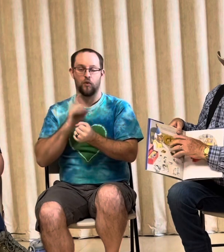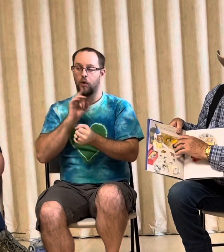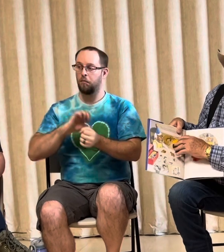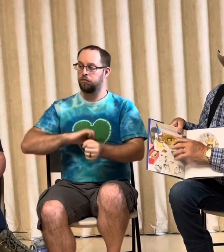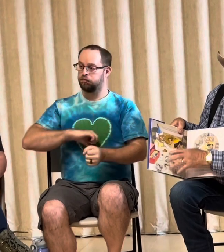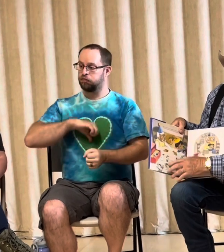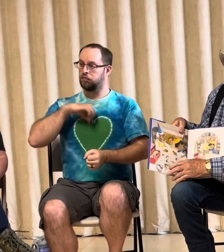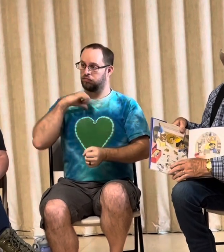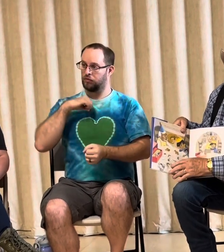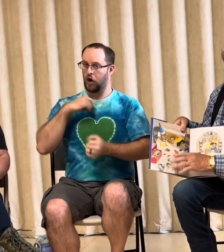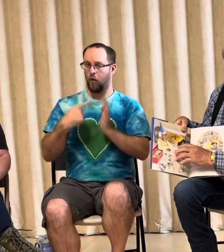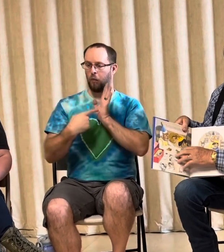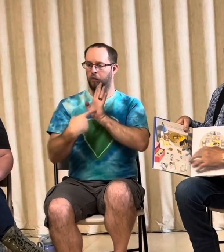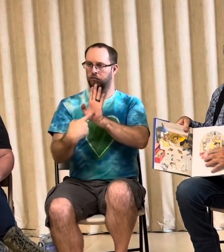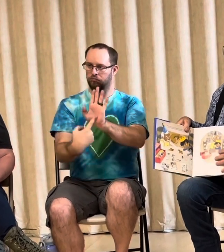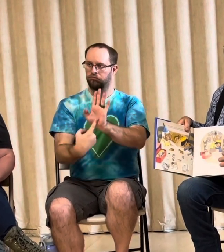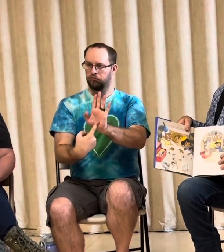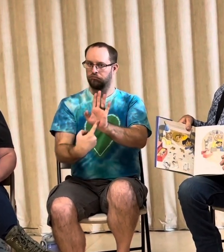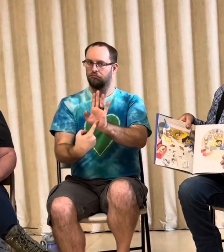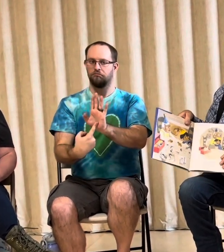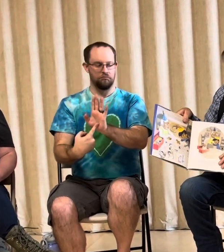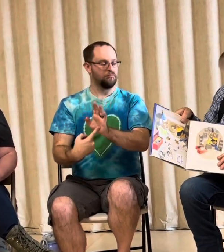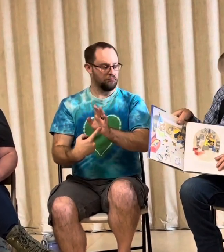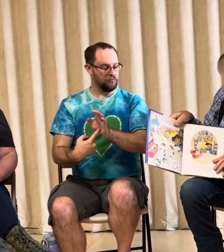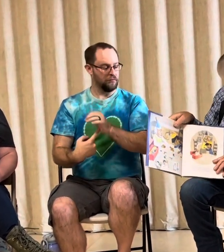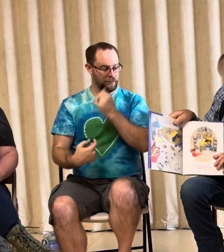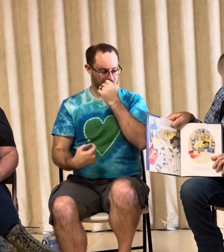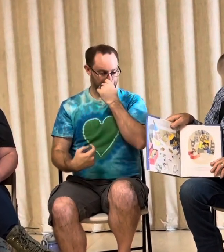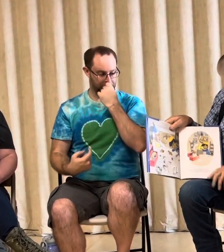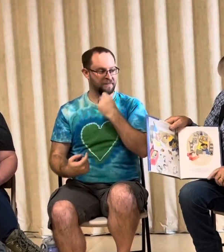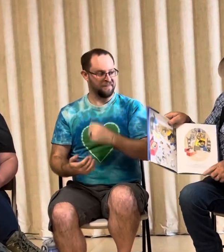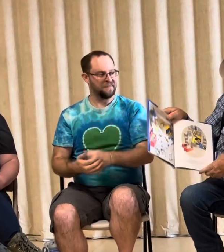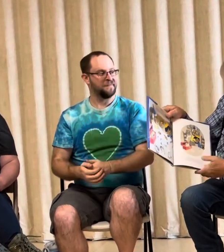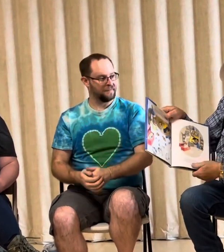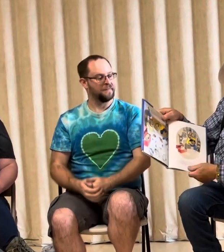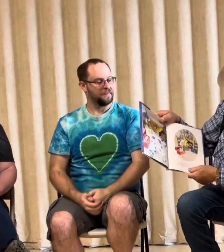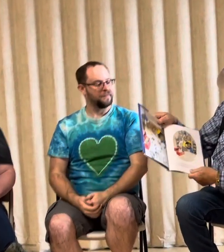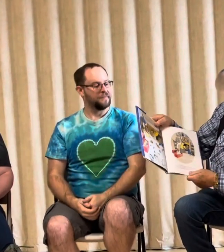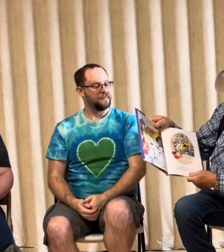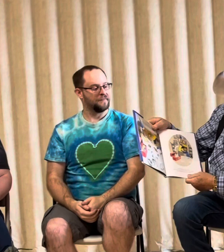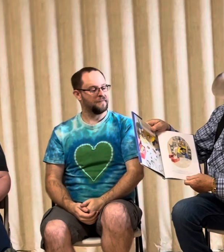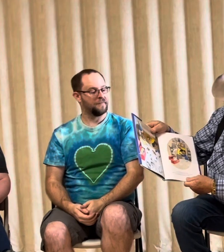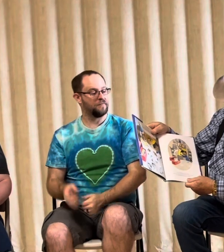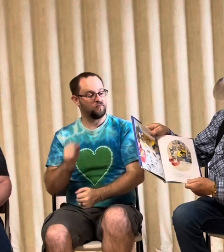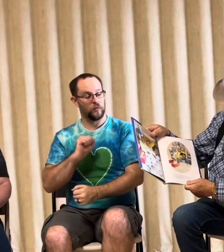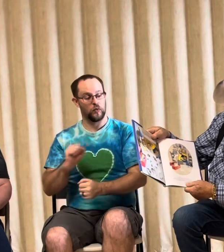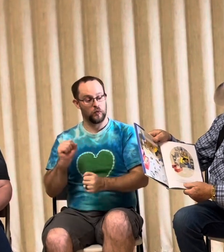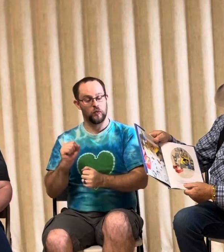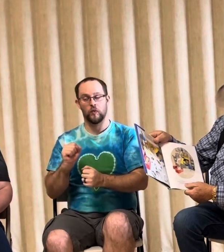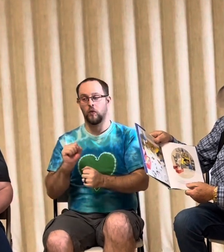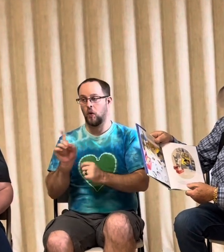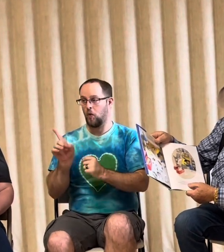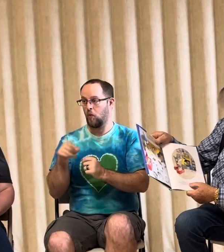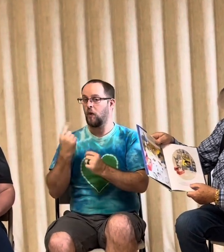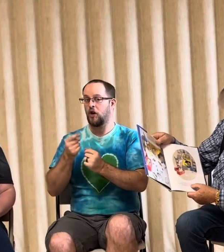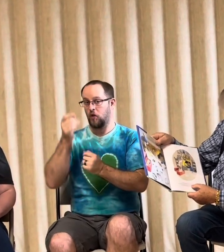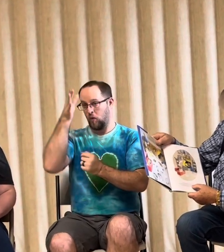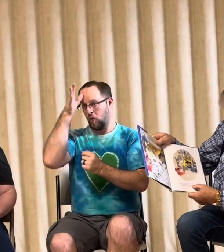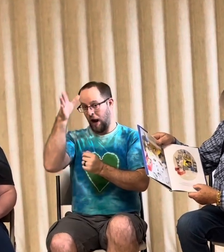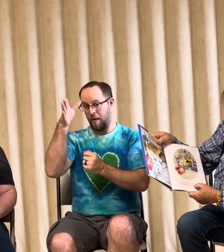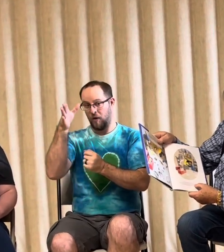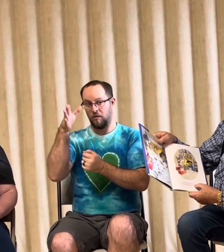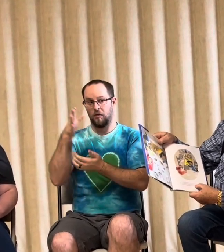of those. And he's showing his grandson what's really, what he's done. So, once grandpa is out of